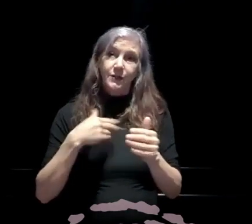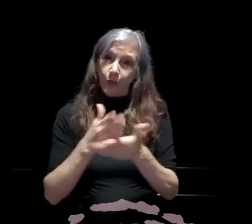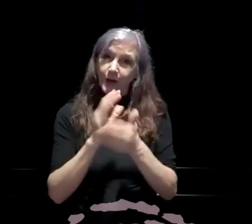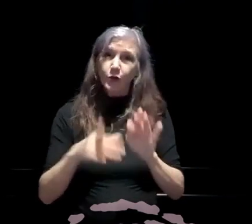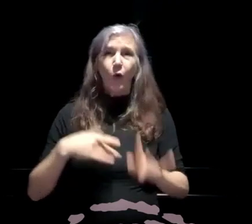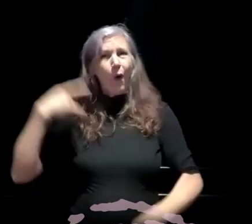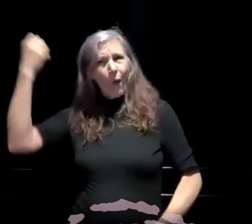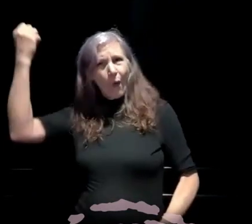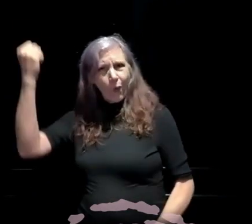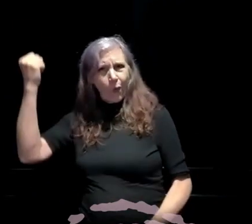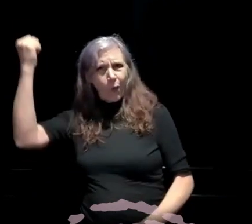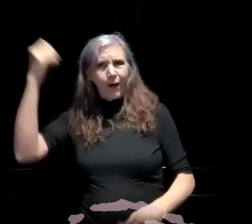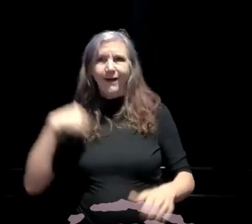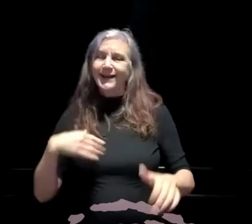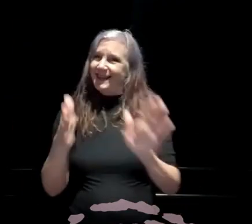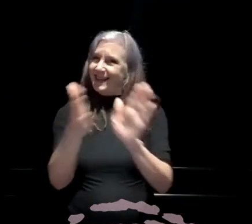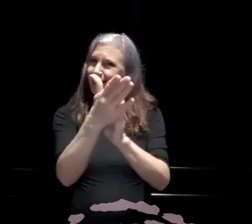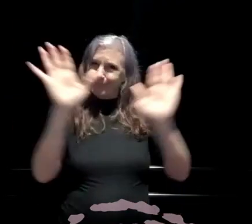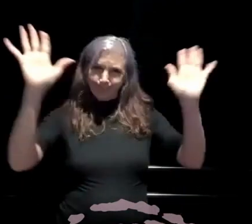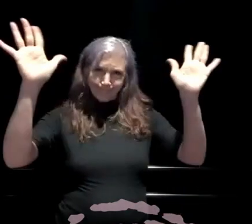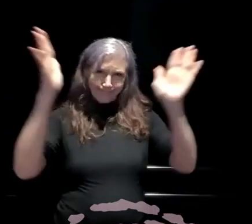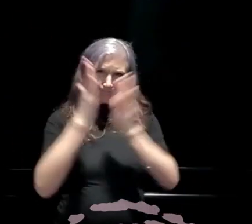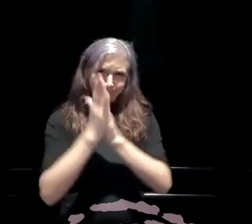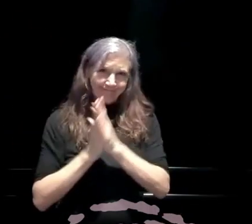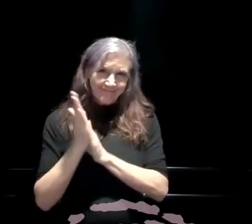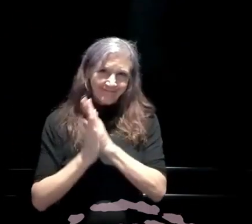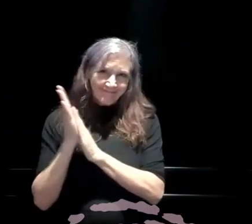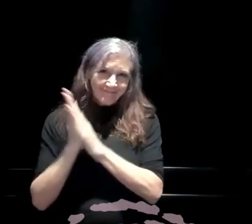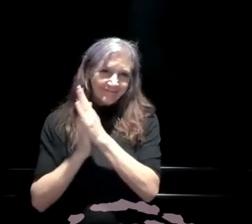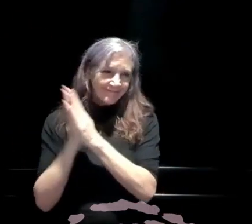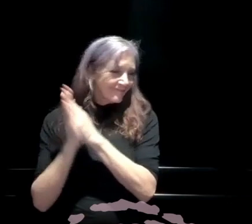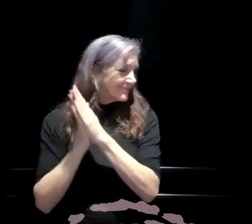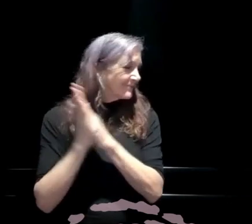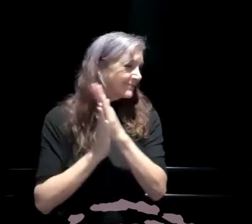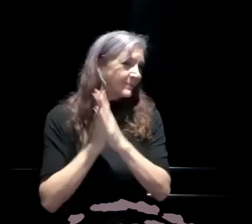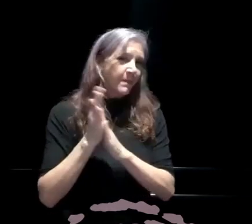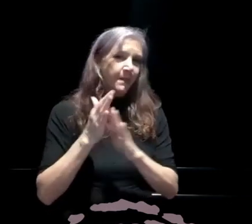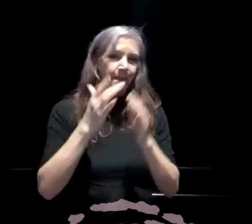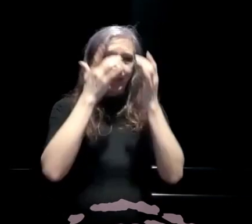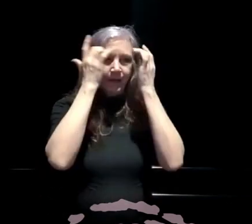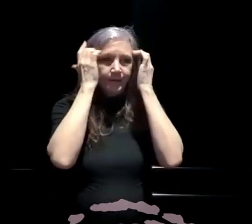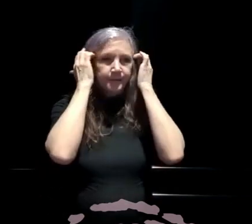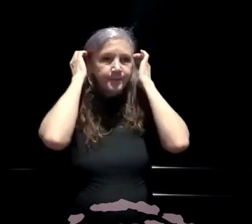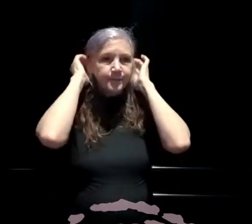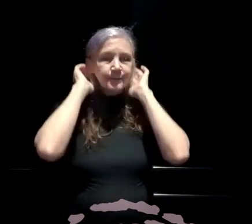Yeah, right.